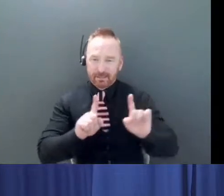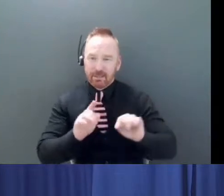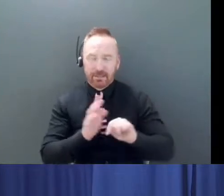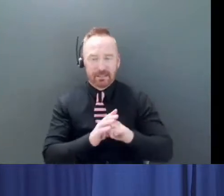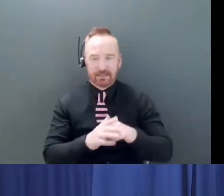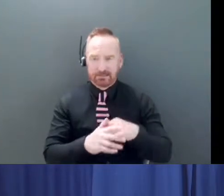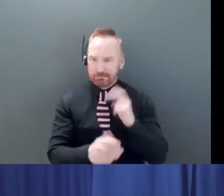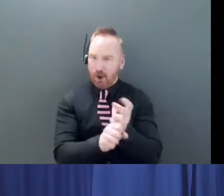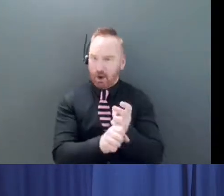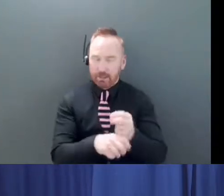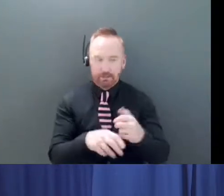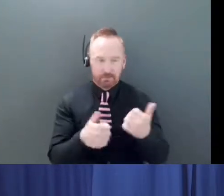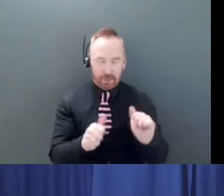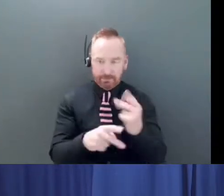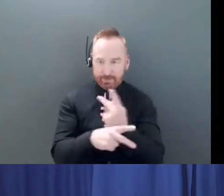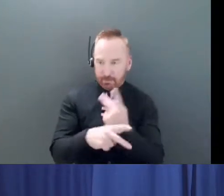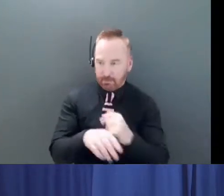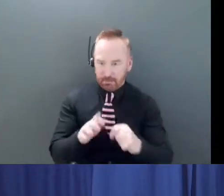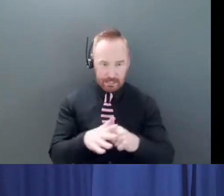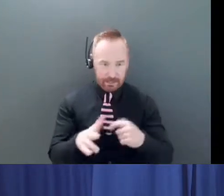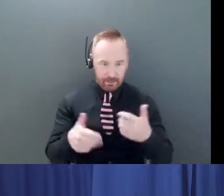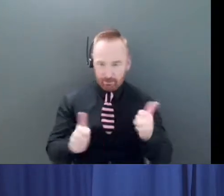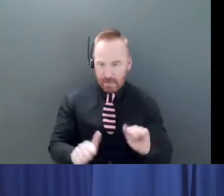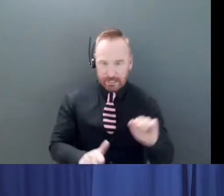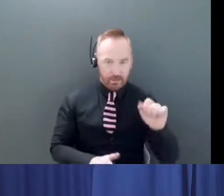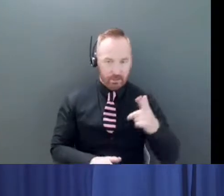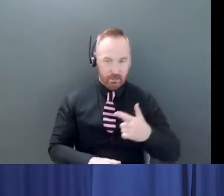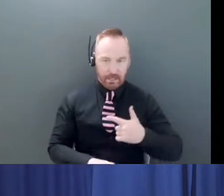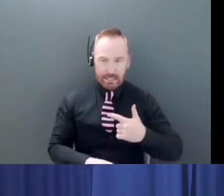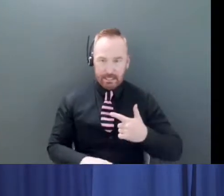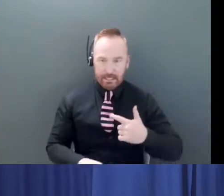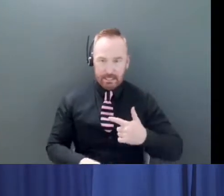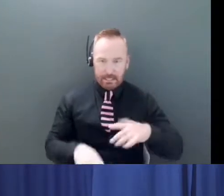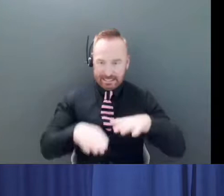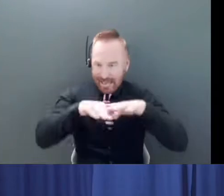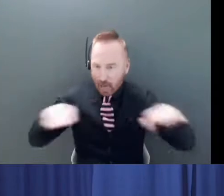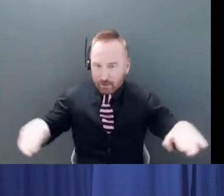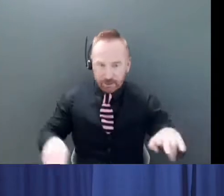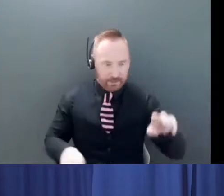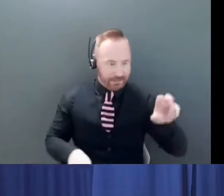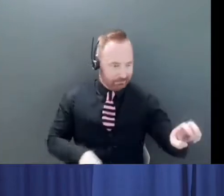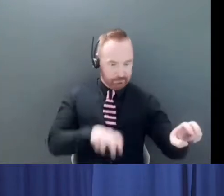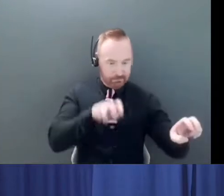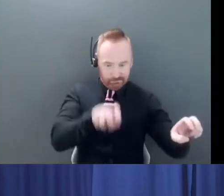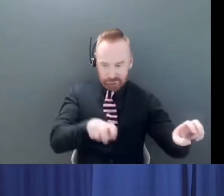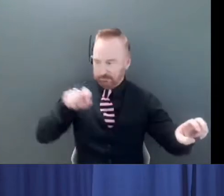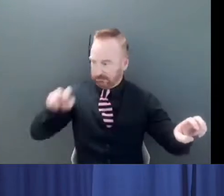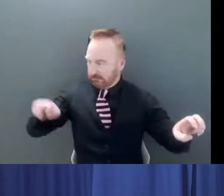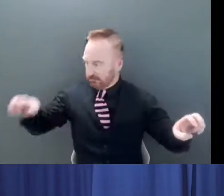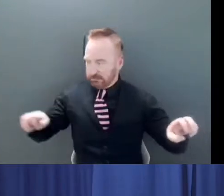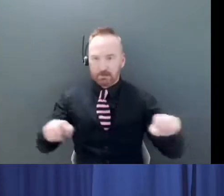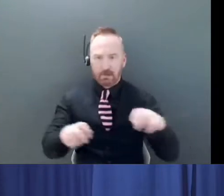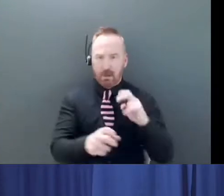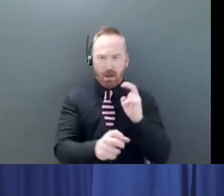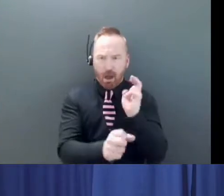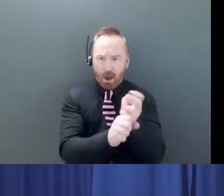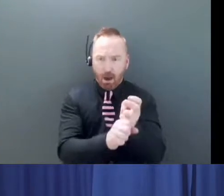But also no longer necessary in